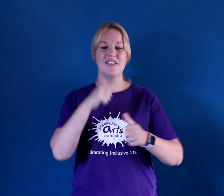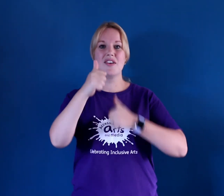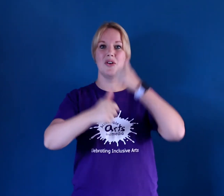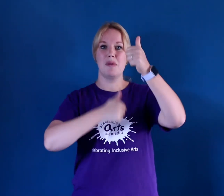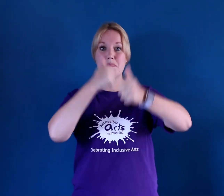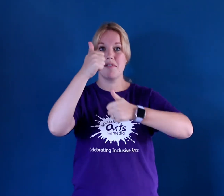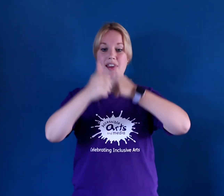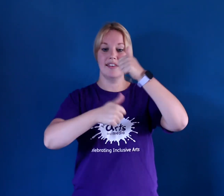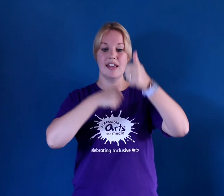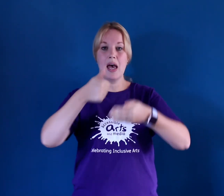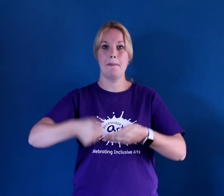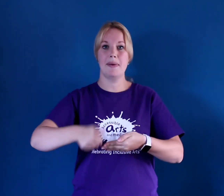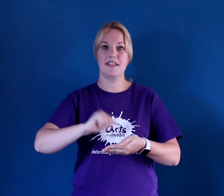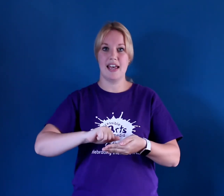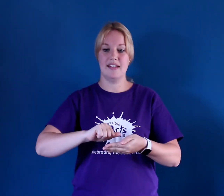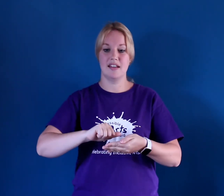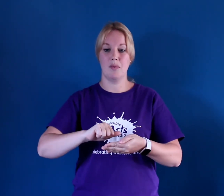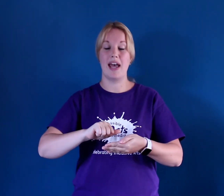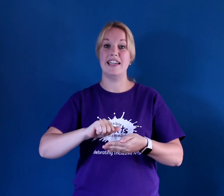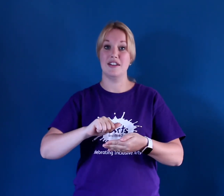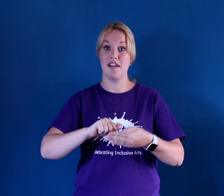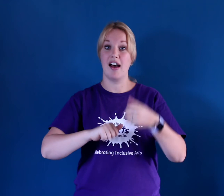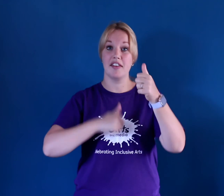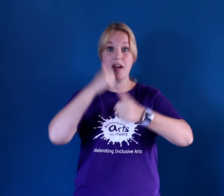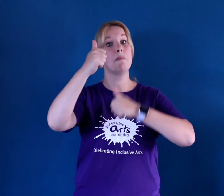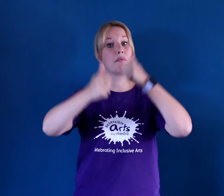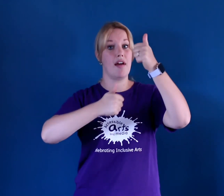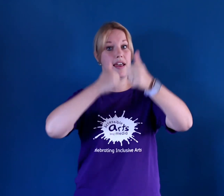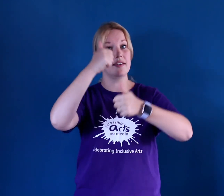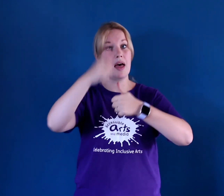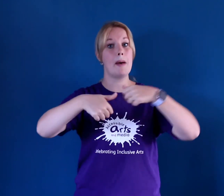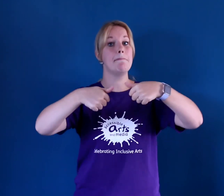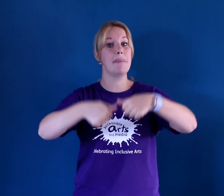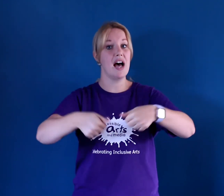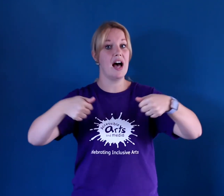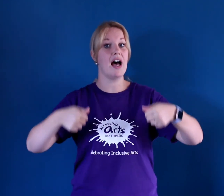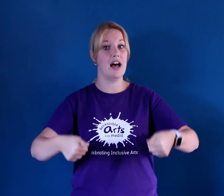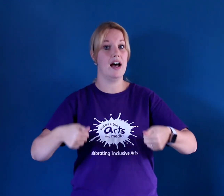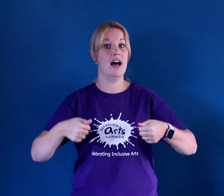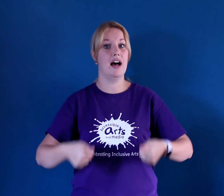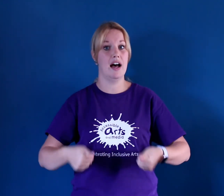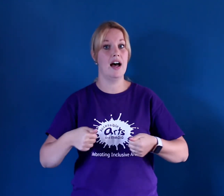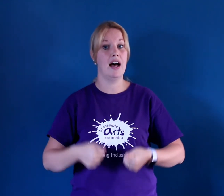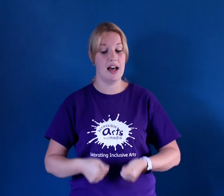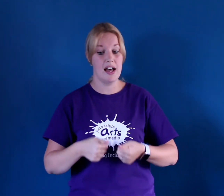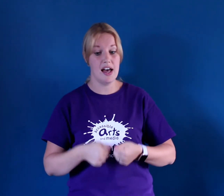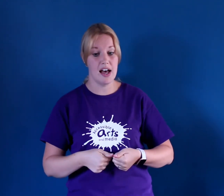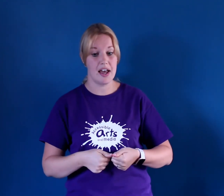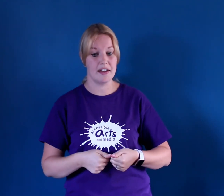To be praising a potato, when you’d rather praise a pie.